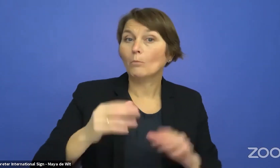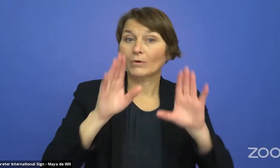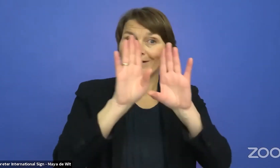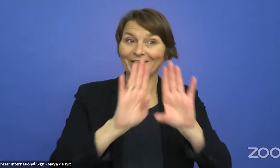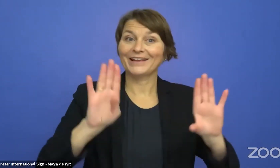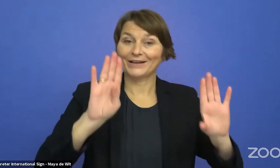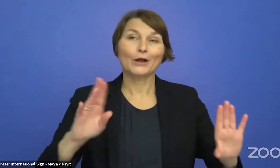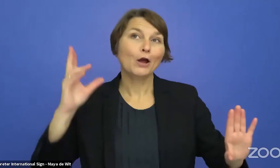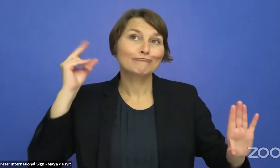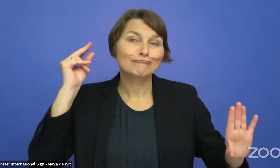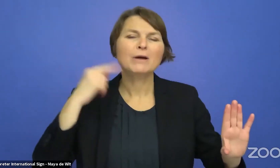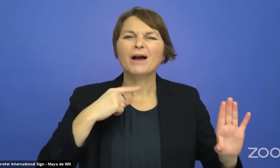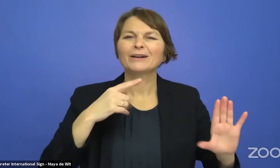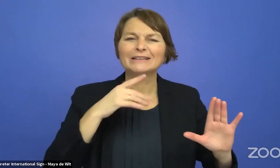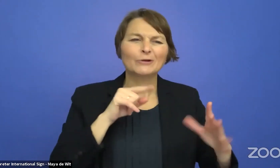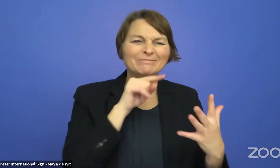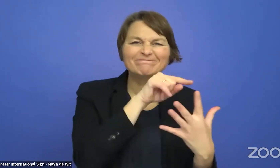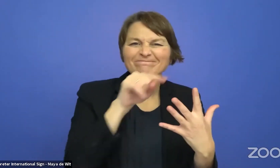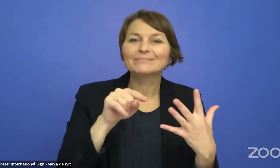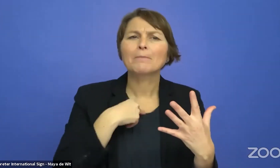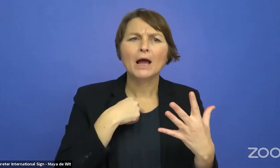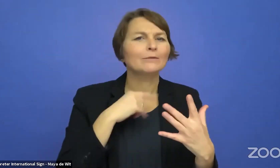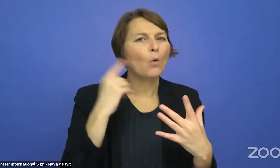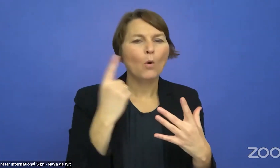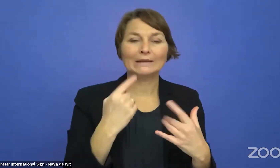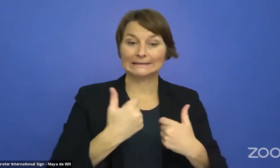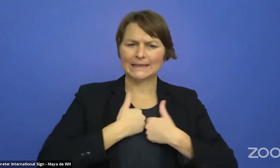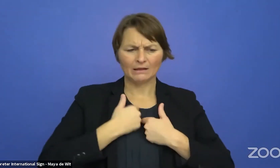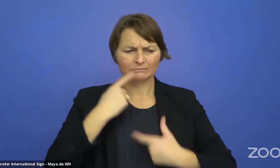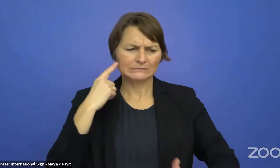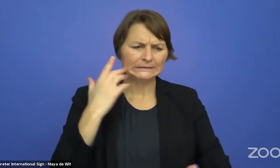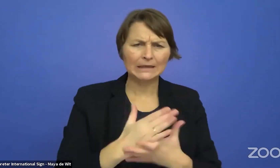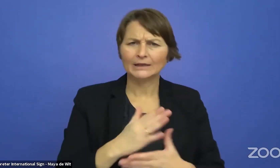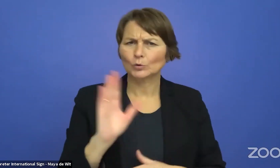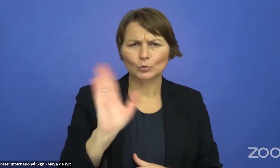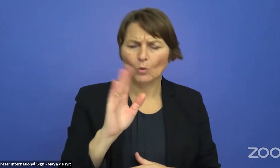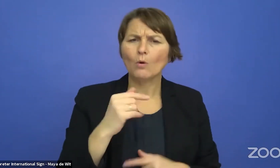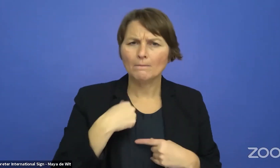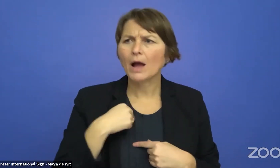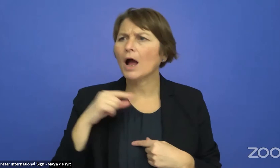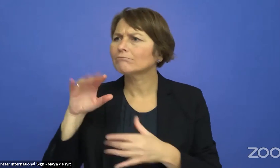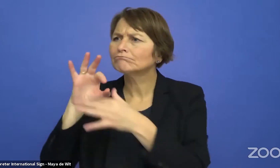collaborate so that we can make this possible at the Unga Klara as well. So we will come